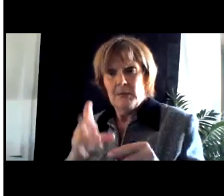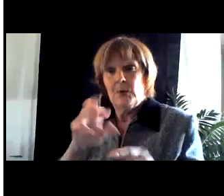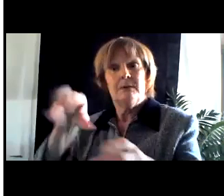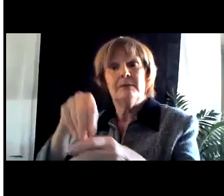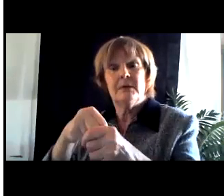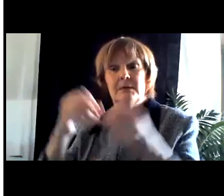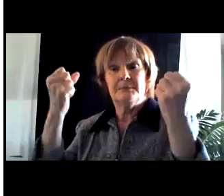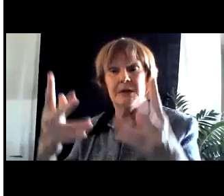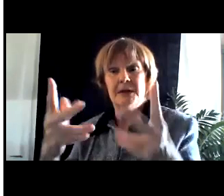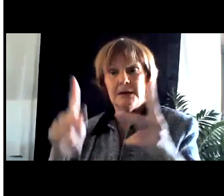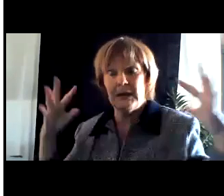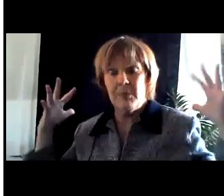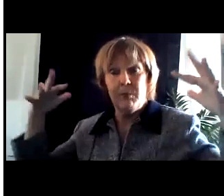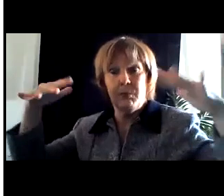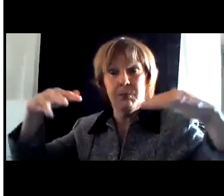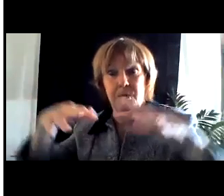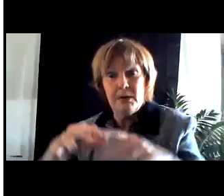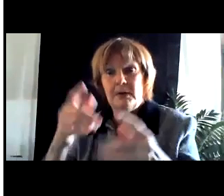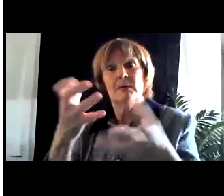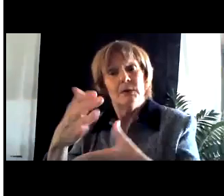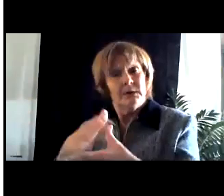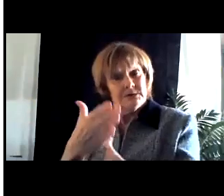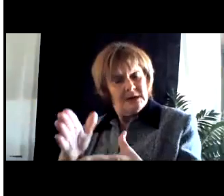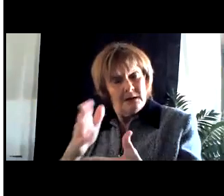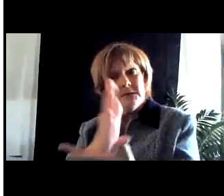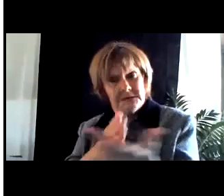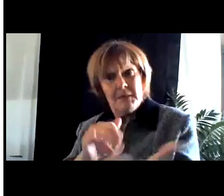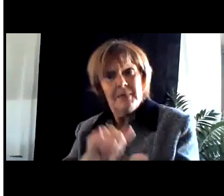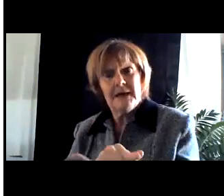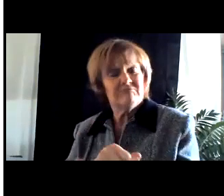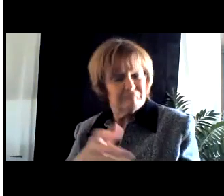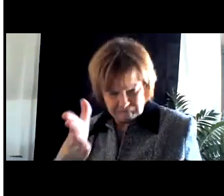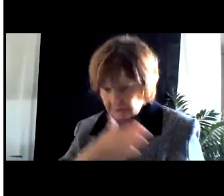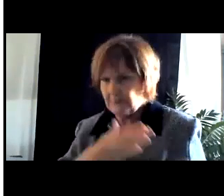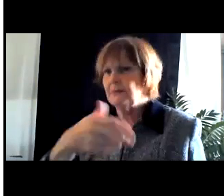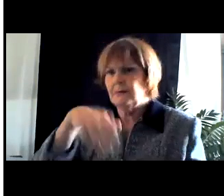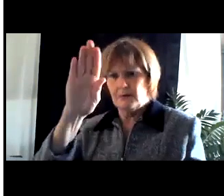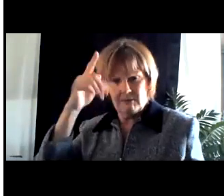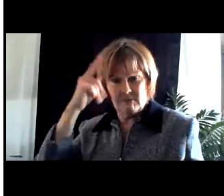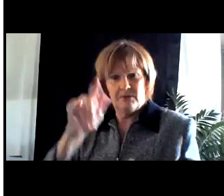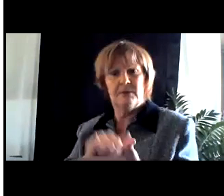and you'd like to share a little bit of that commentary, feel free to do that in a somewhat confidential way, by putting that up in the Q&A,